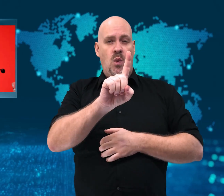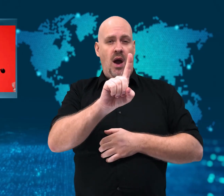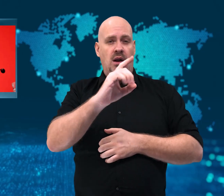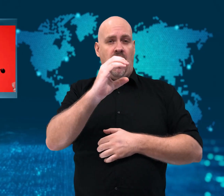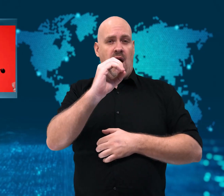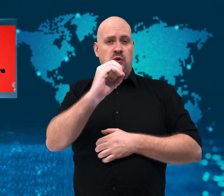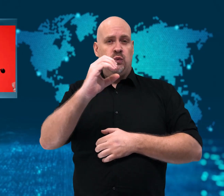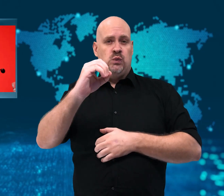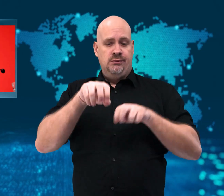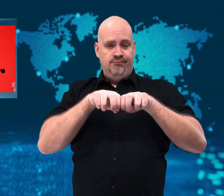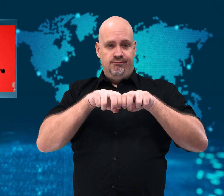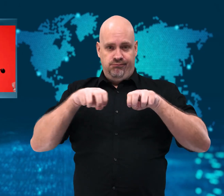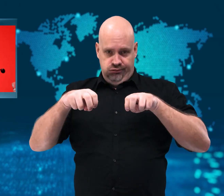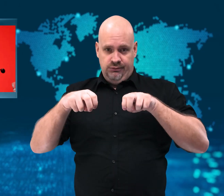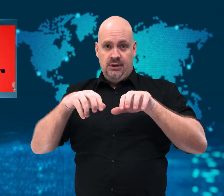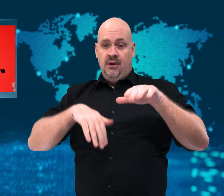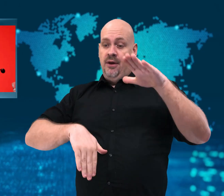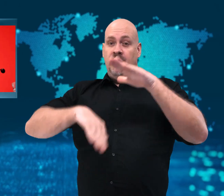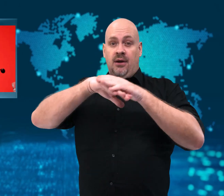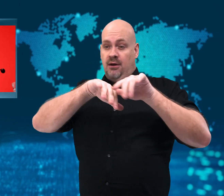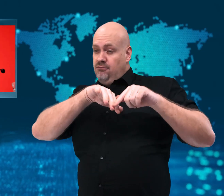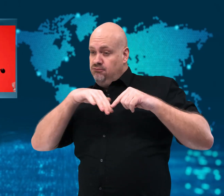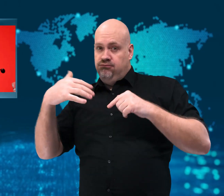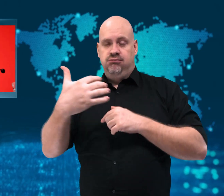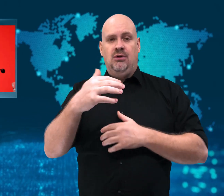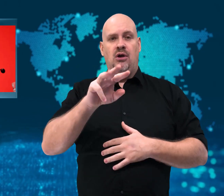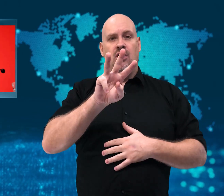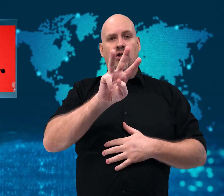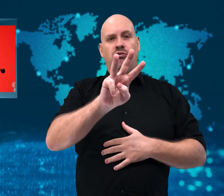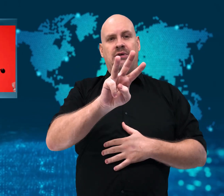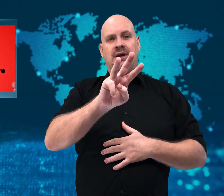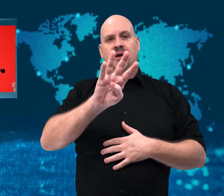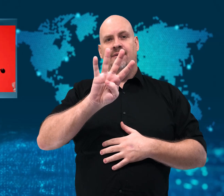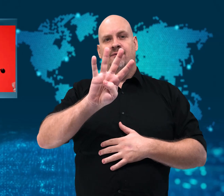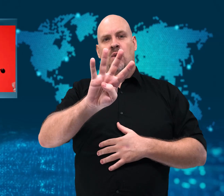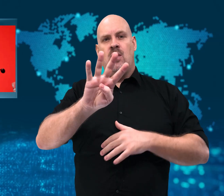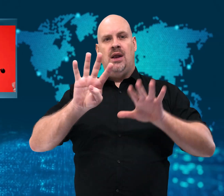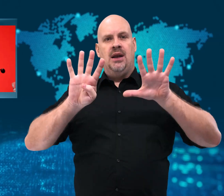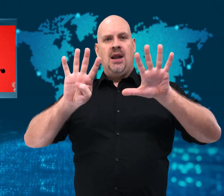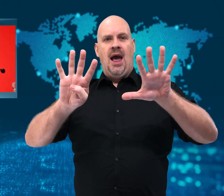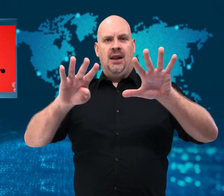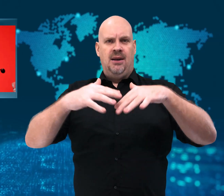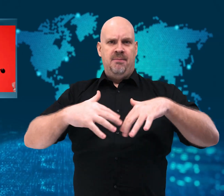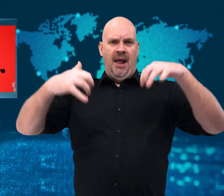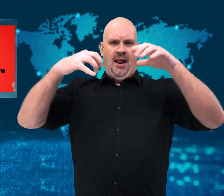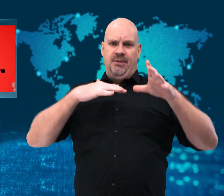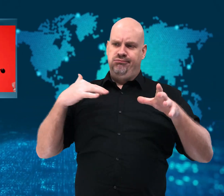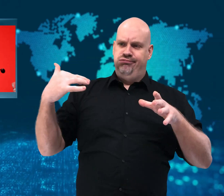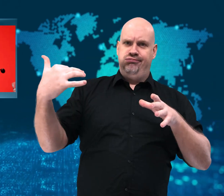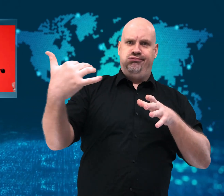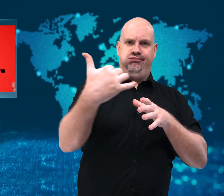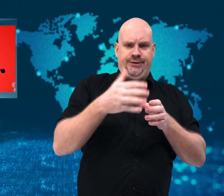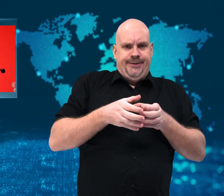This limits her ability to govern as she has to rely on the